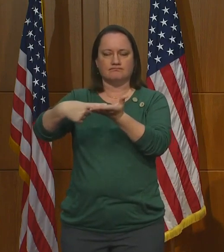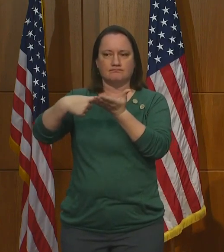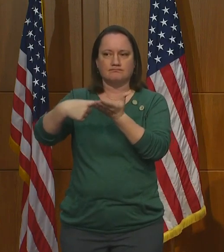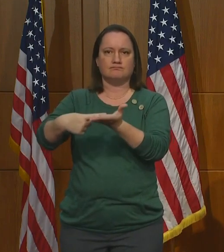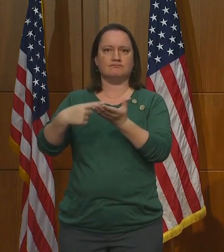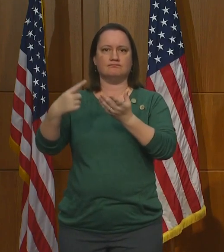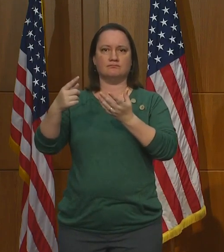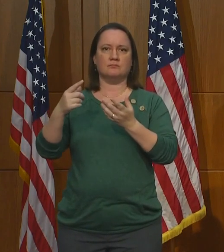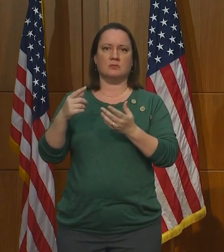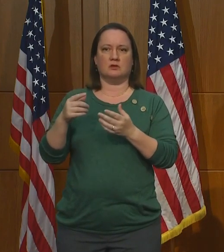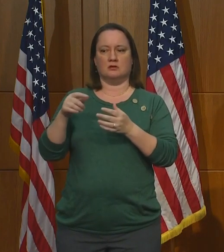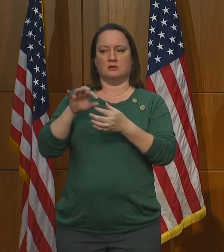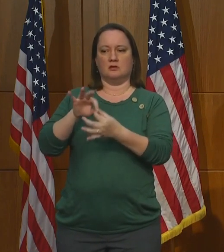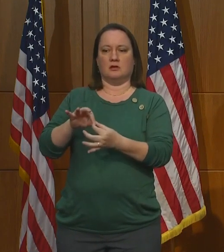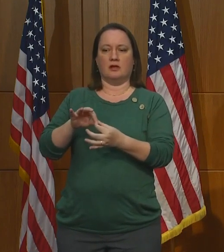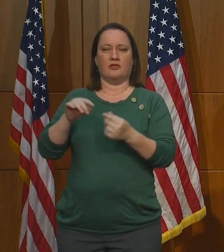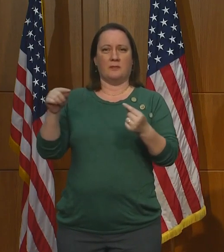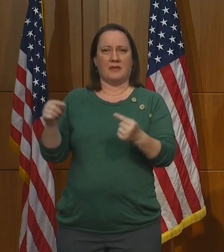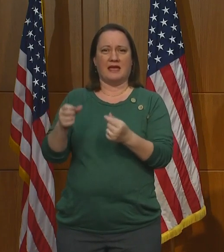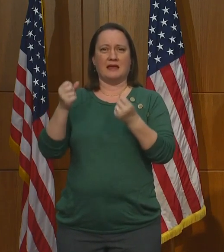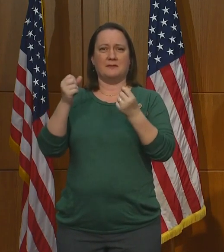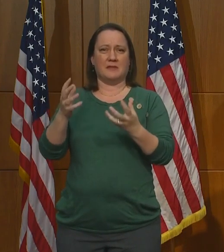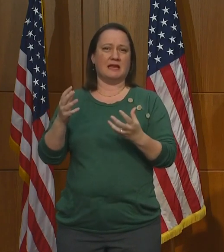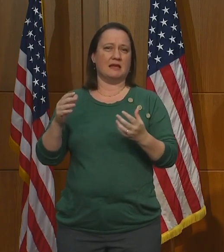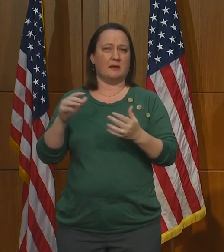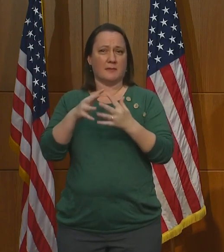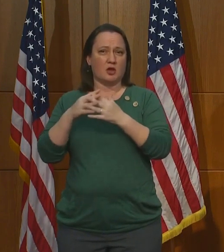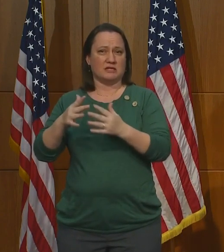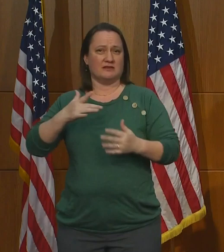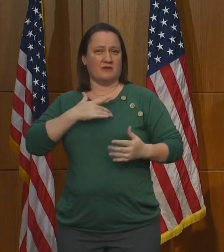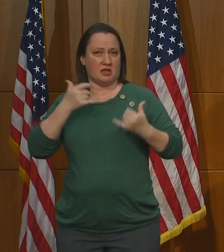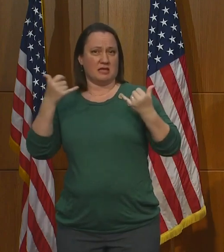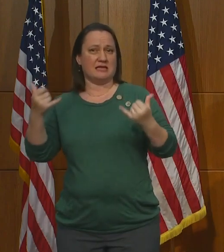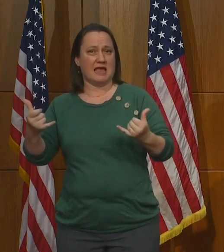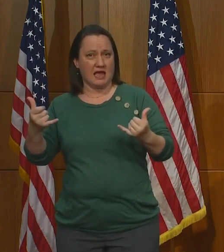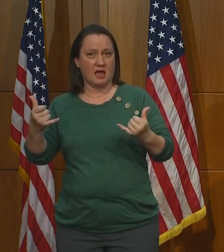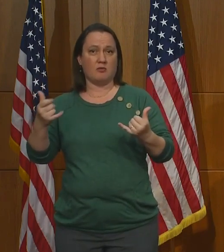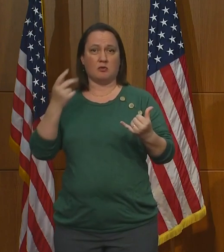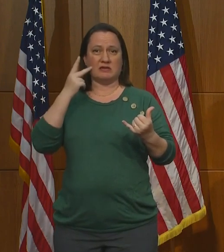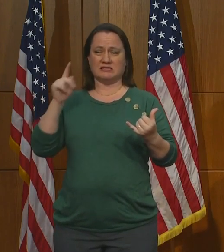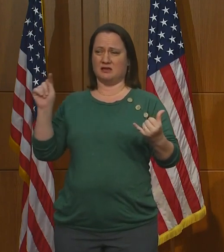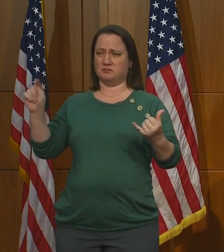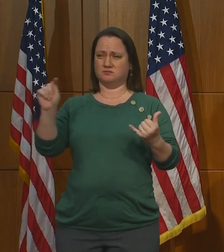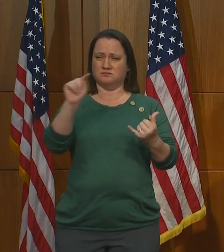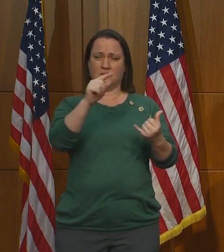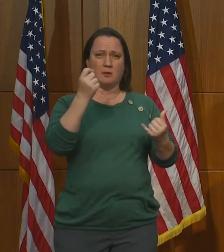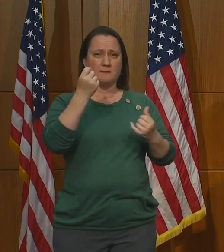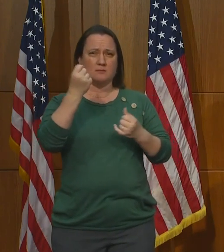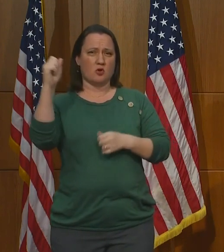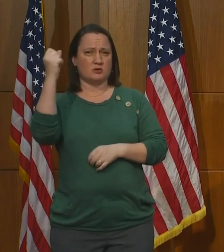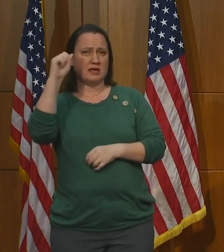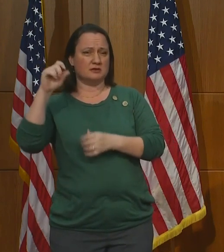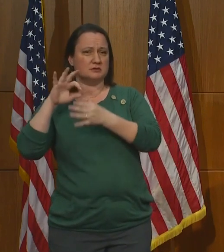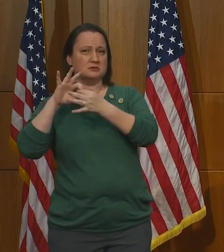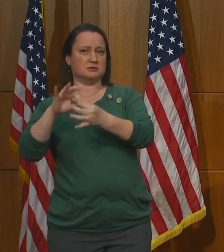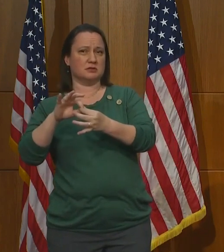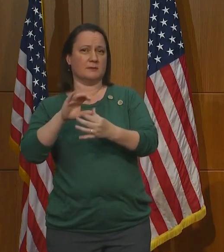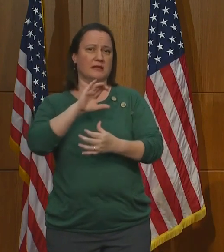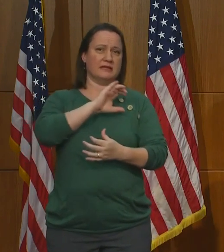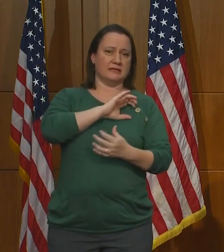DISCUSSION ABOUT THE PPE. THAT SO MANY AMERICANS ARE FEELING RIGHT NOW. AND THE PROTEST OVER